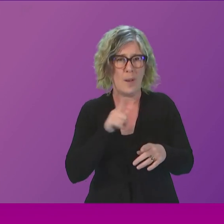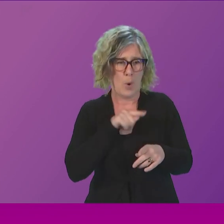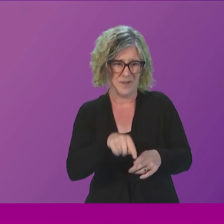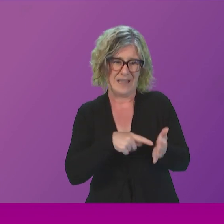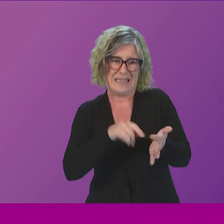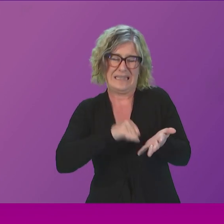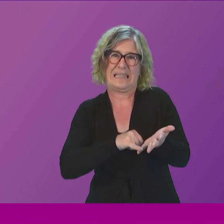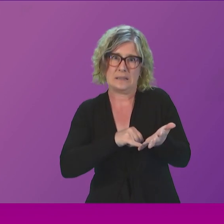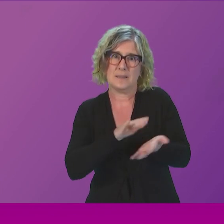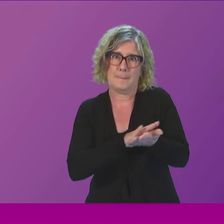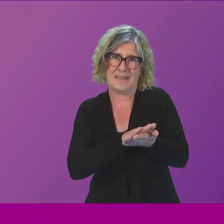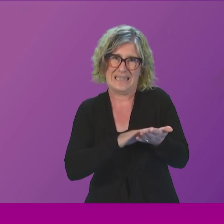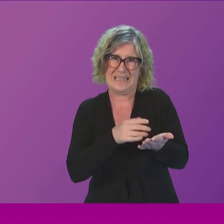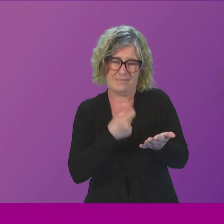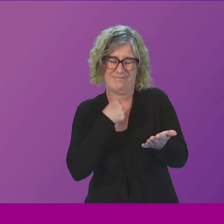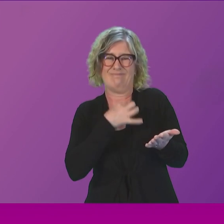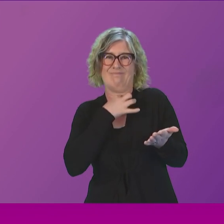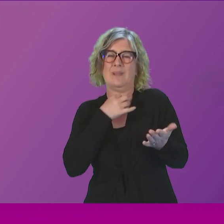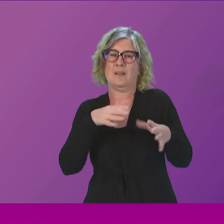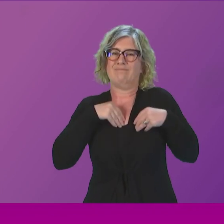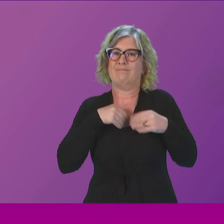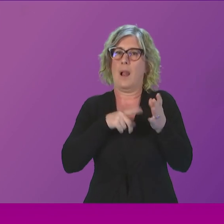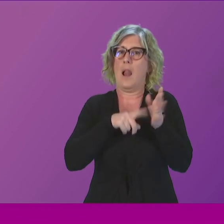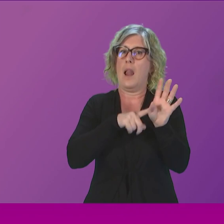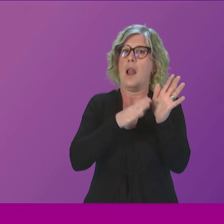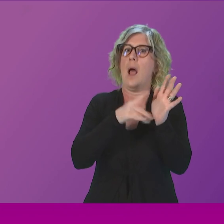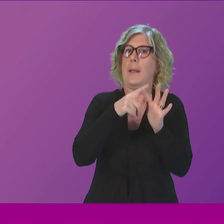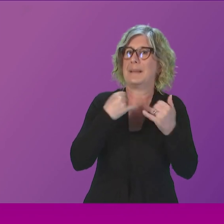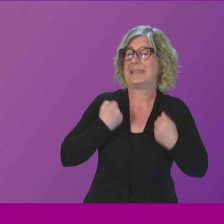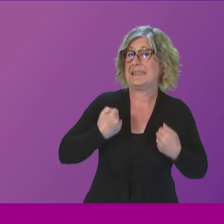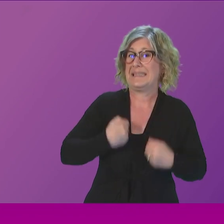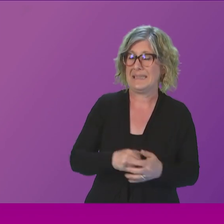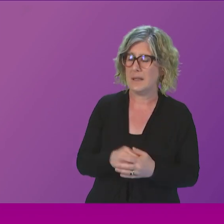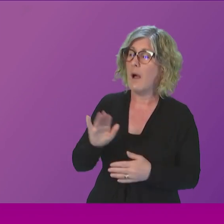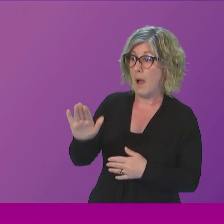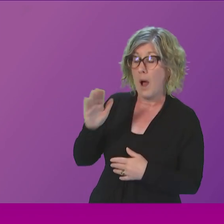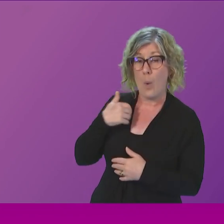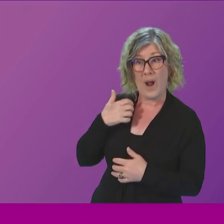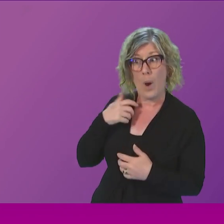As I have said previously, we are willing to look at the issue, but we are of course